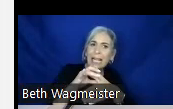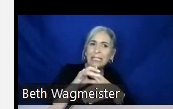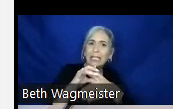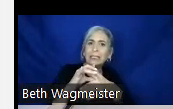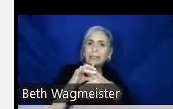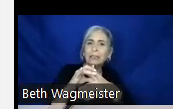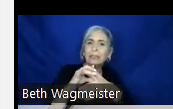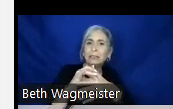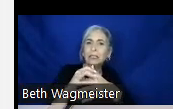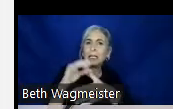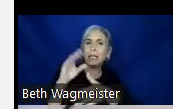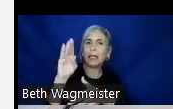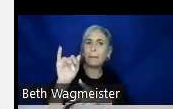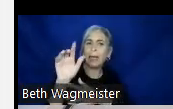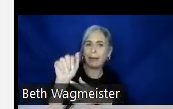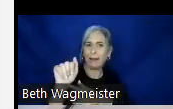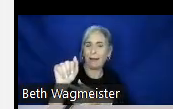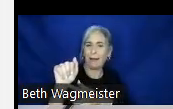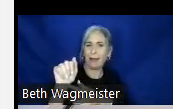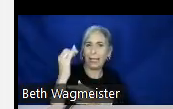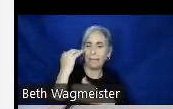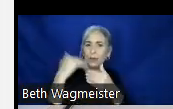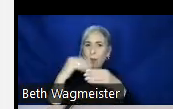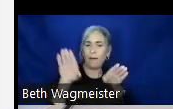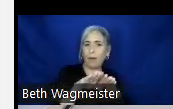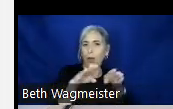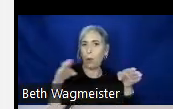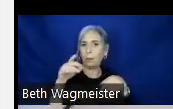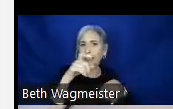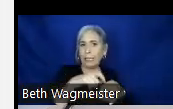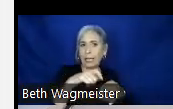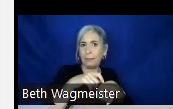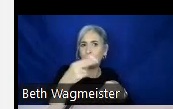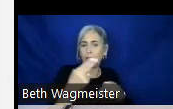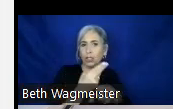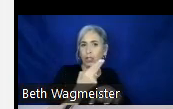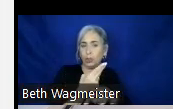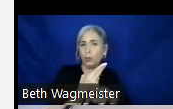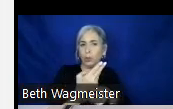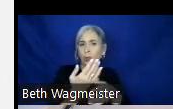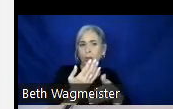as data. An example is if you have opening times on your website. You could put the opening times